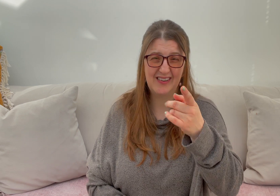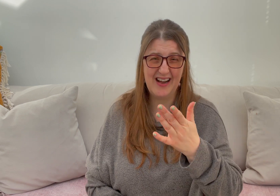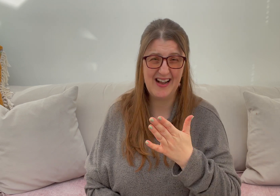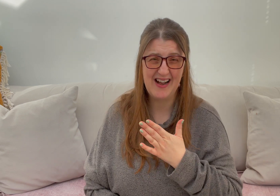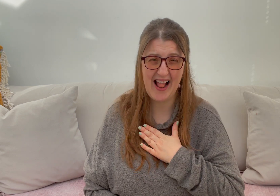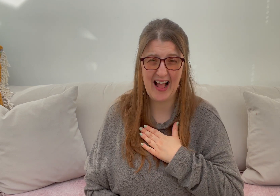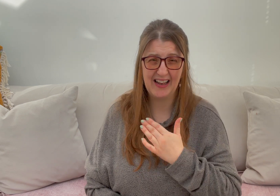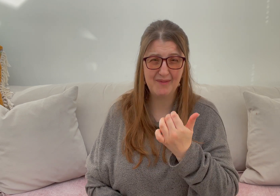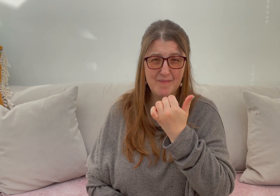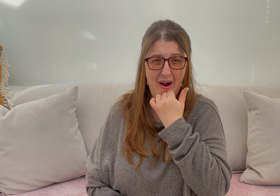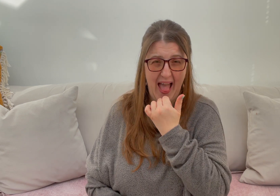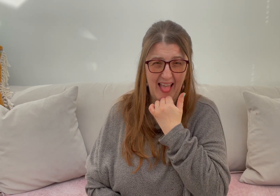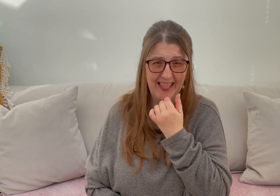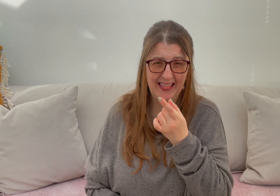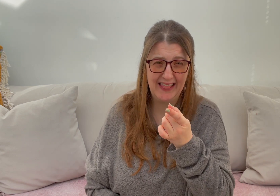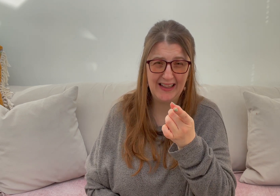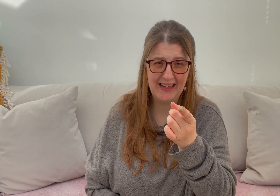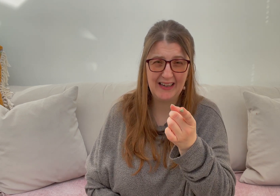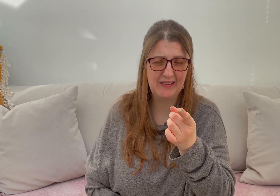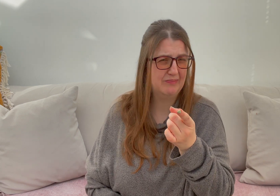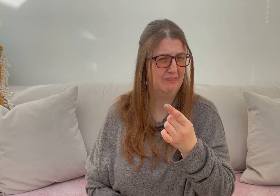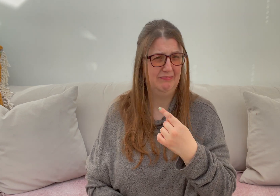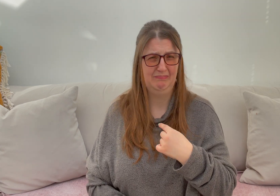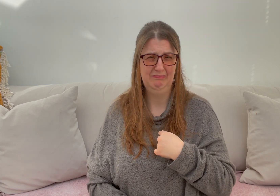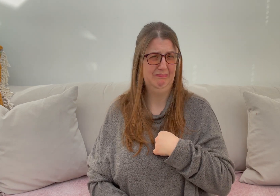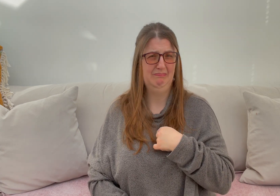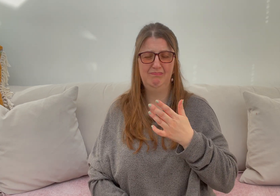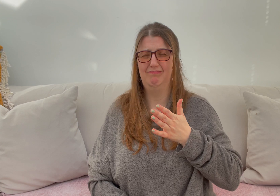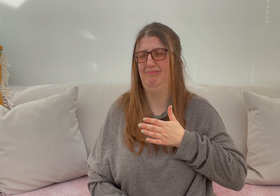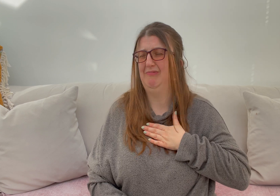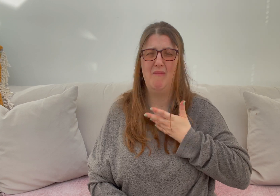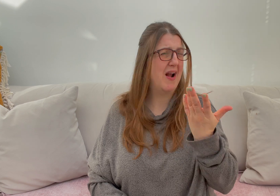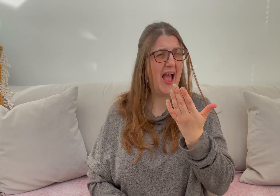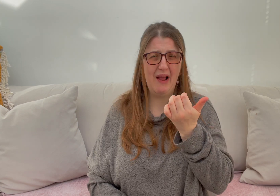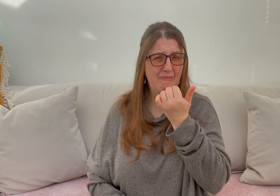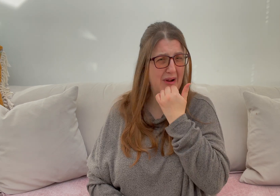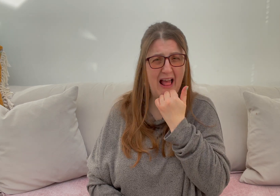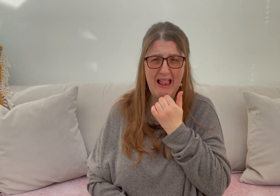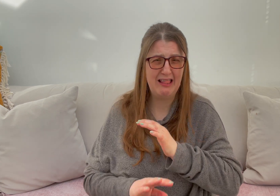do you like math? I don't like math.